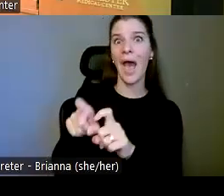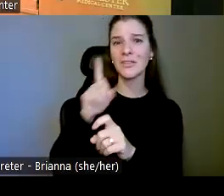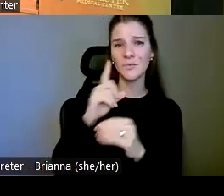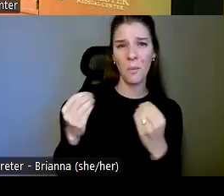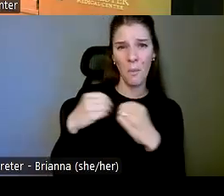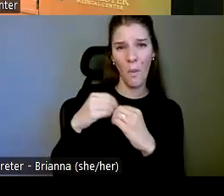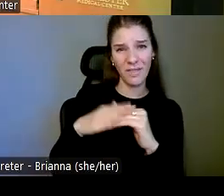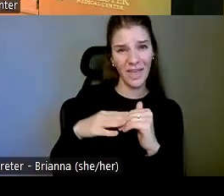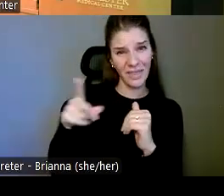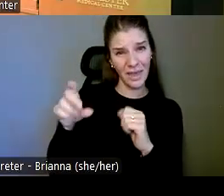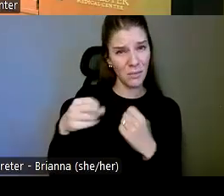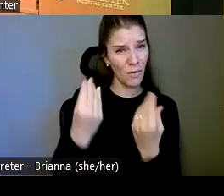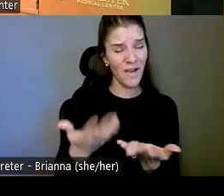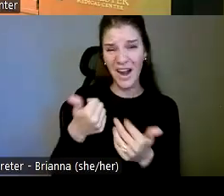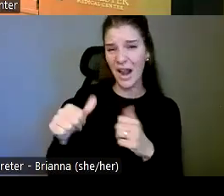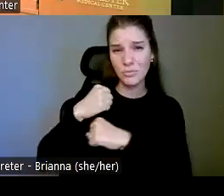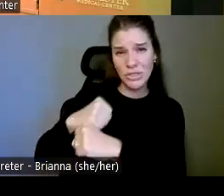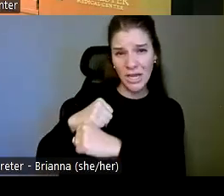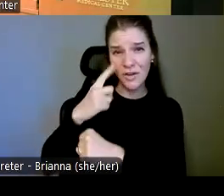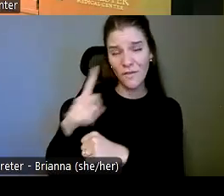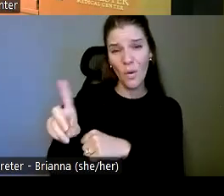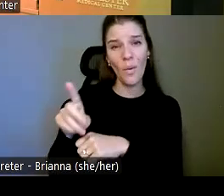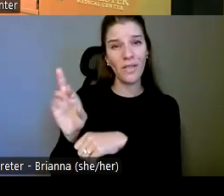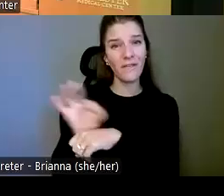Totally and if there are things that they not especially for high schoolers if they're